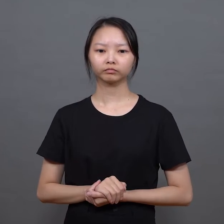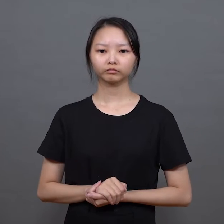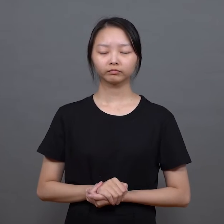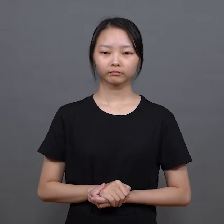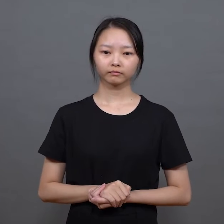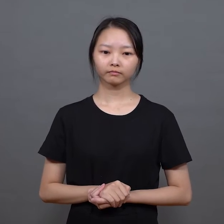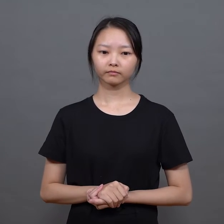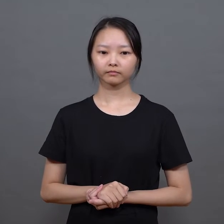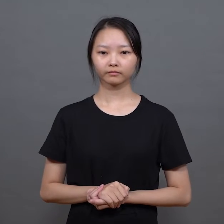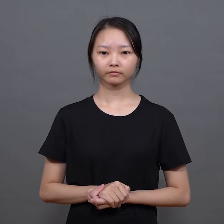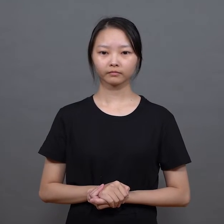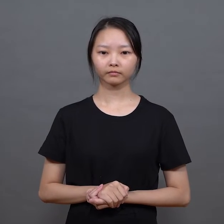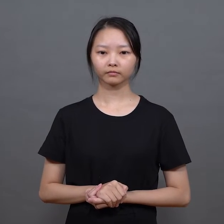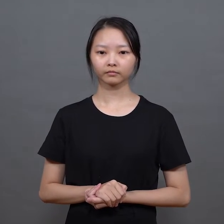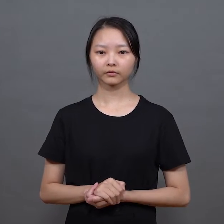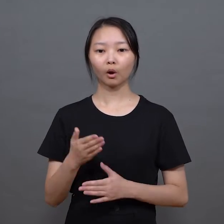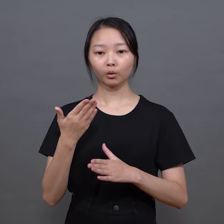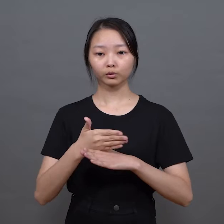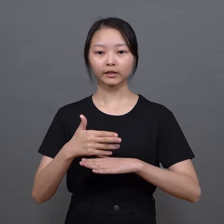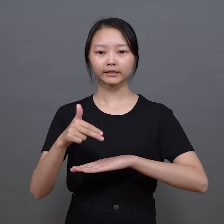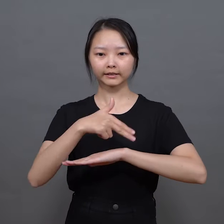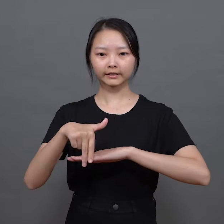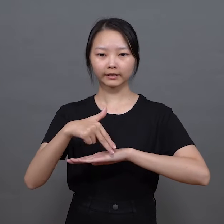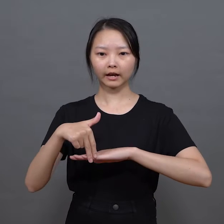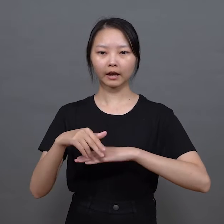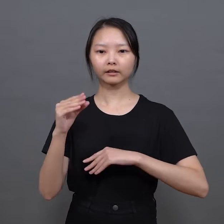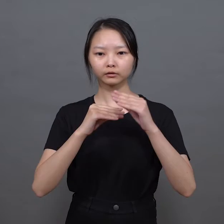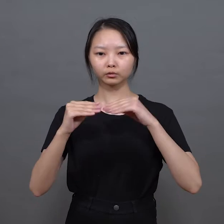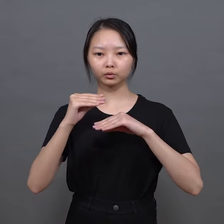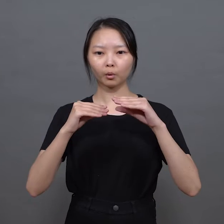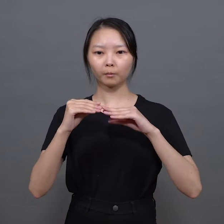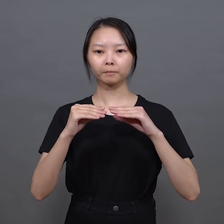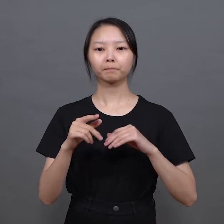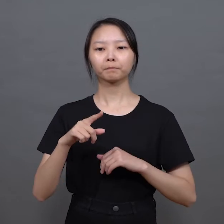that right from the beginning